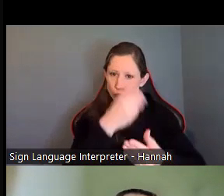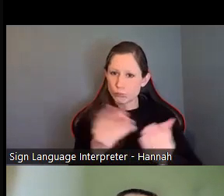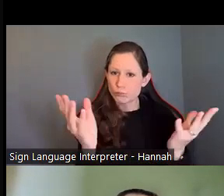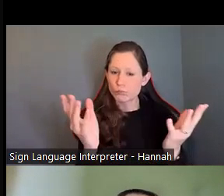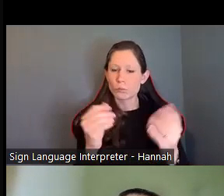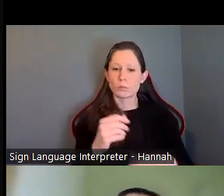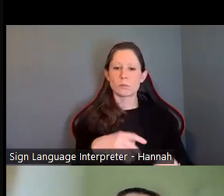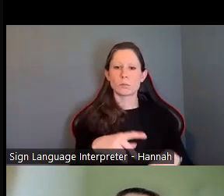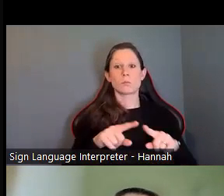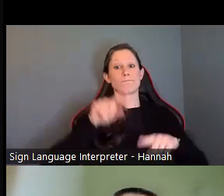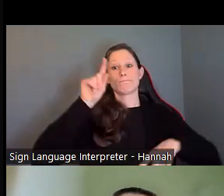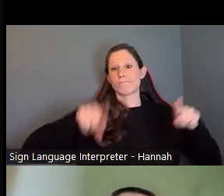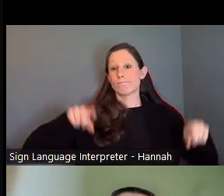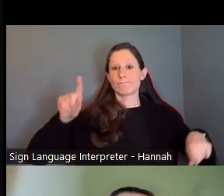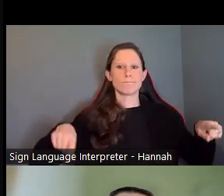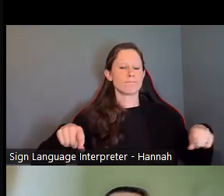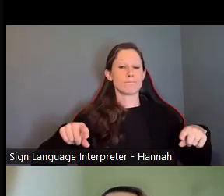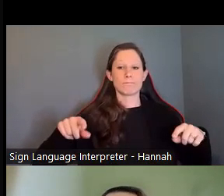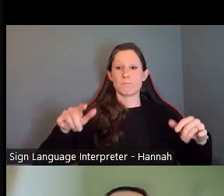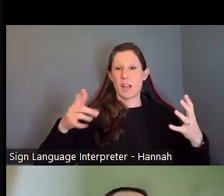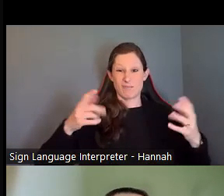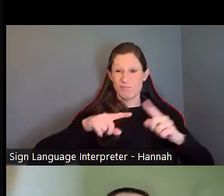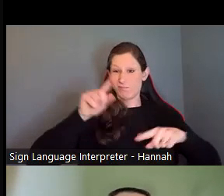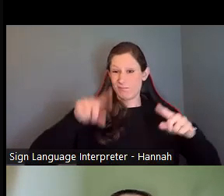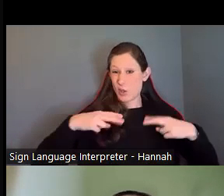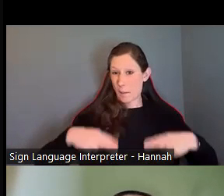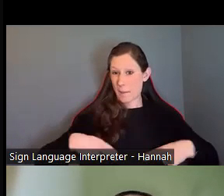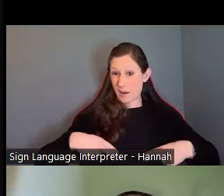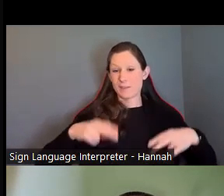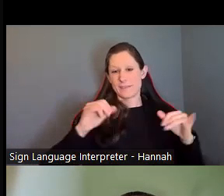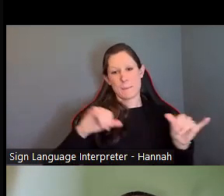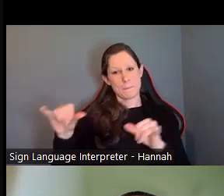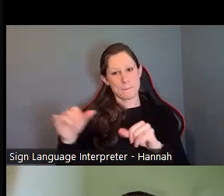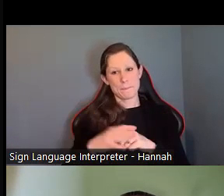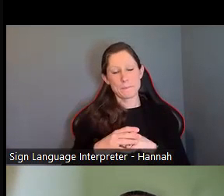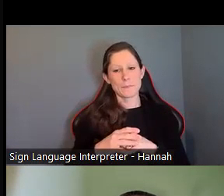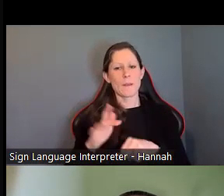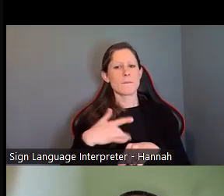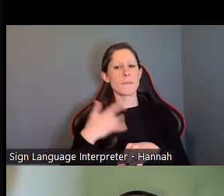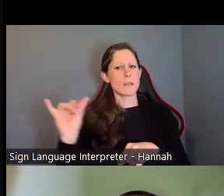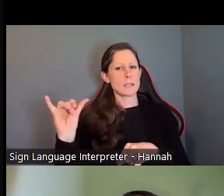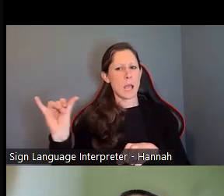as there are humans in this world. What it feels like to be heard in